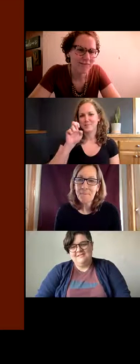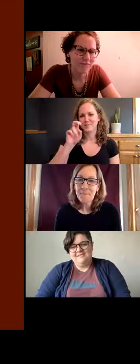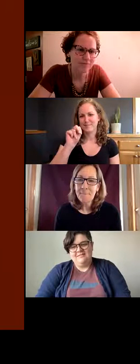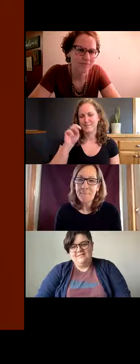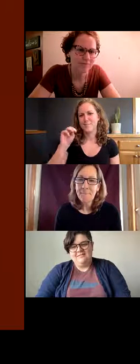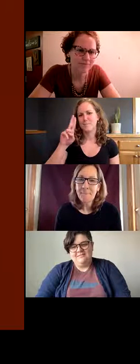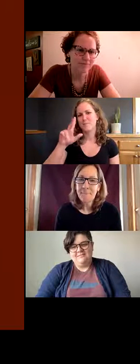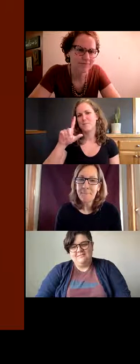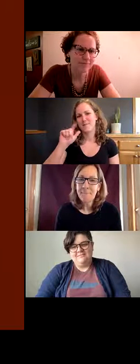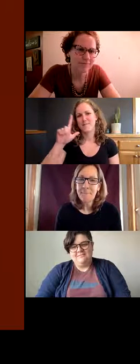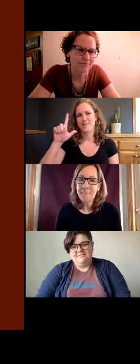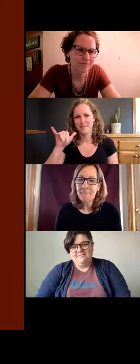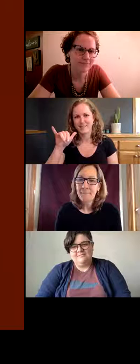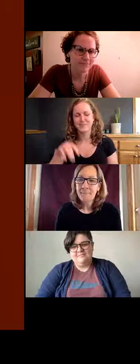Kirsten: Well, I'm Kirsten Mulally